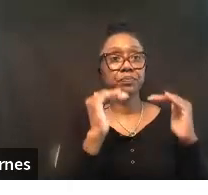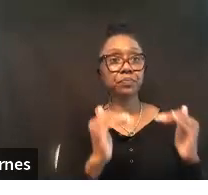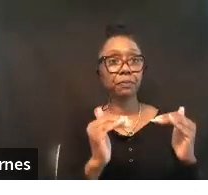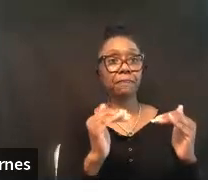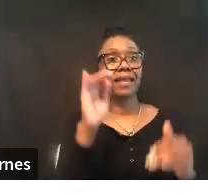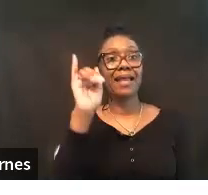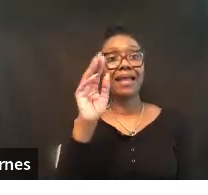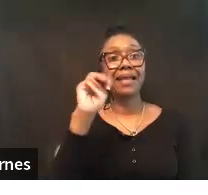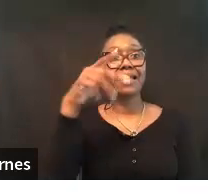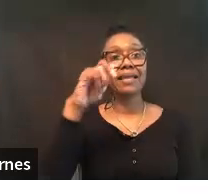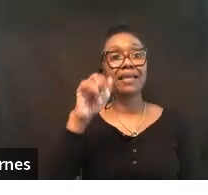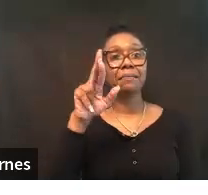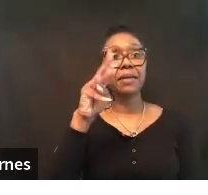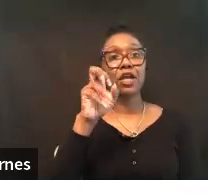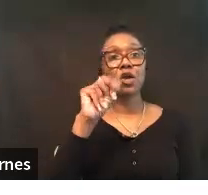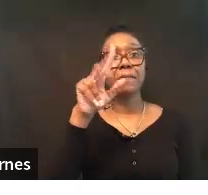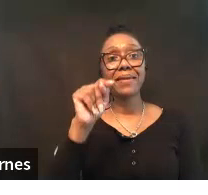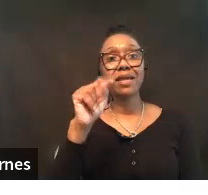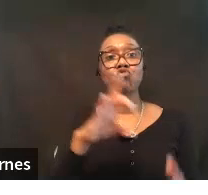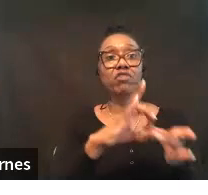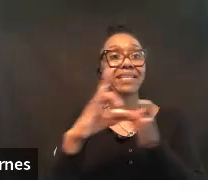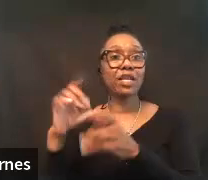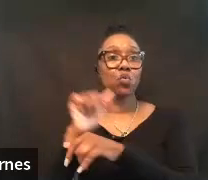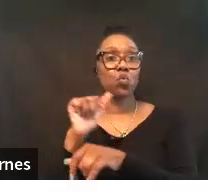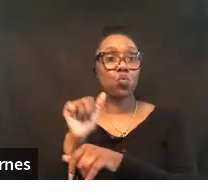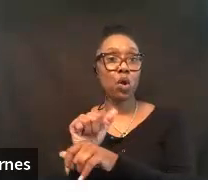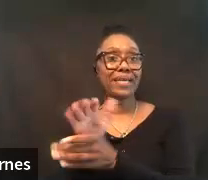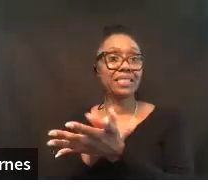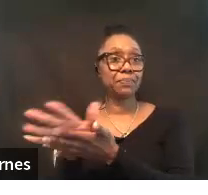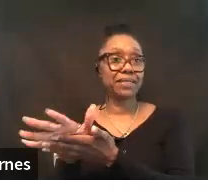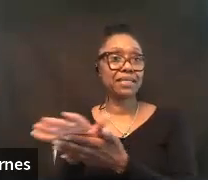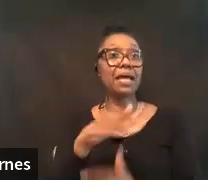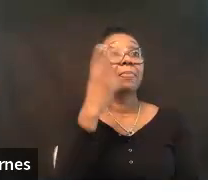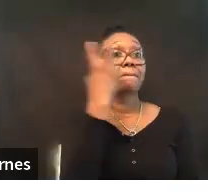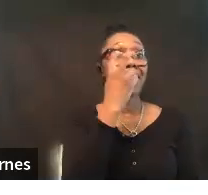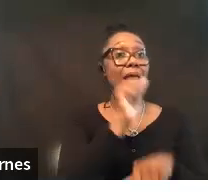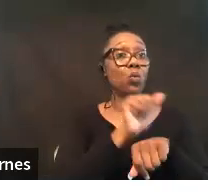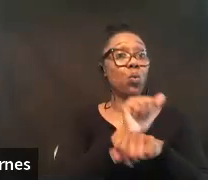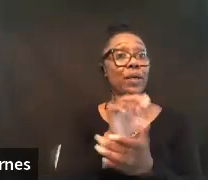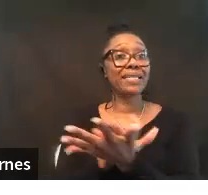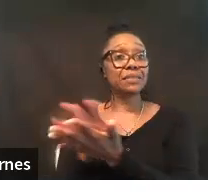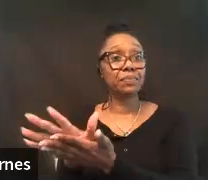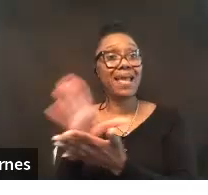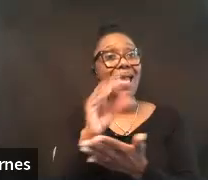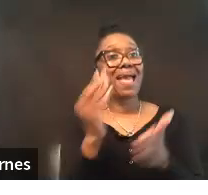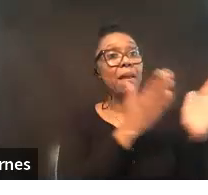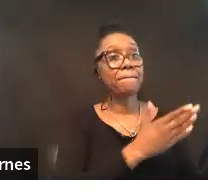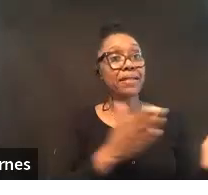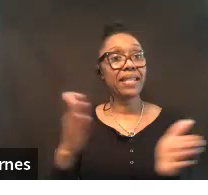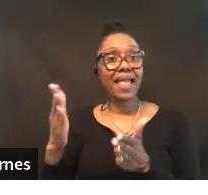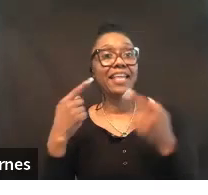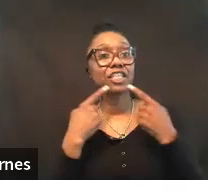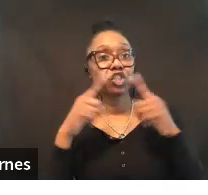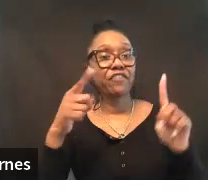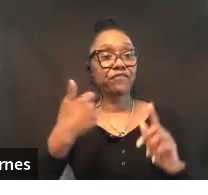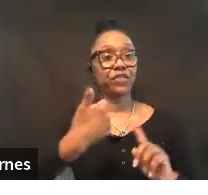The blind work expense. And the plan for achieving self support. And I'll discuss a little bit more about each one of these.